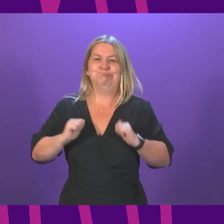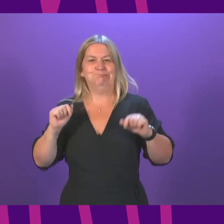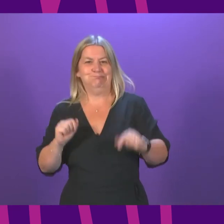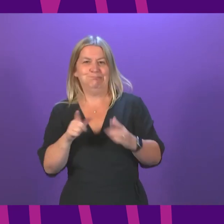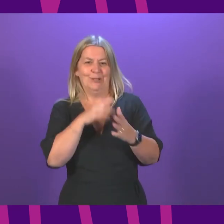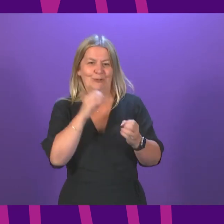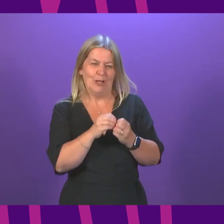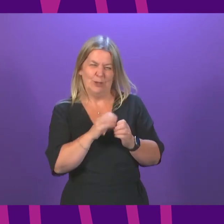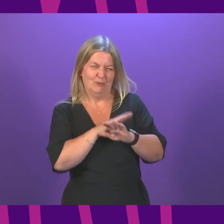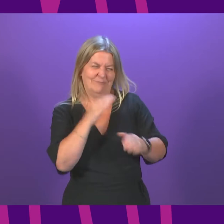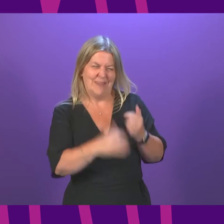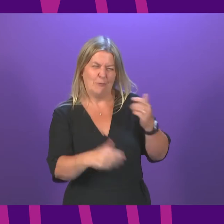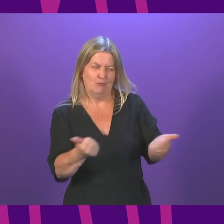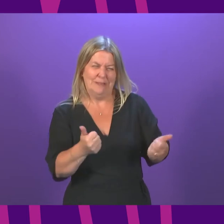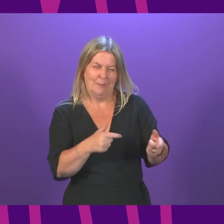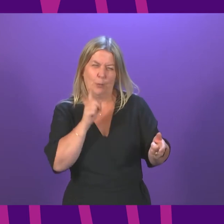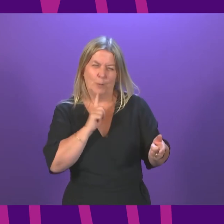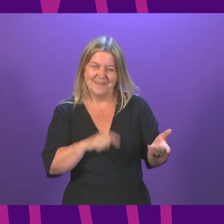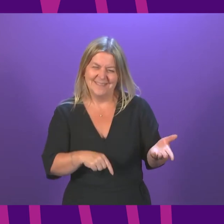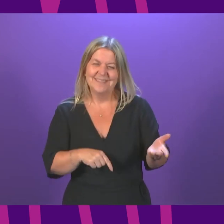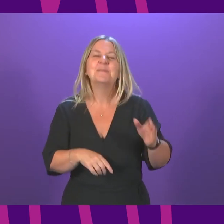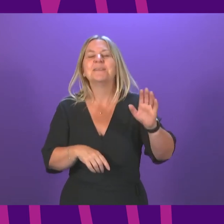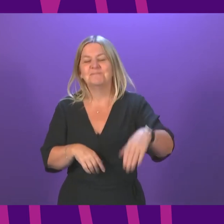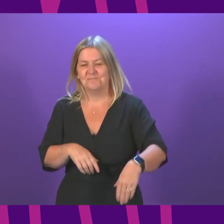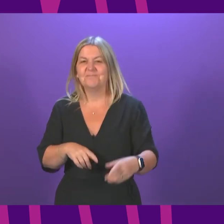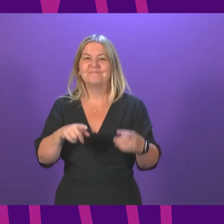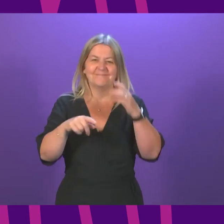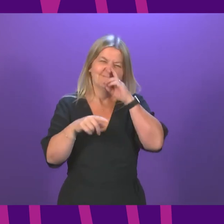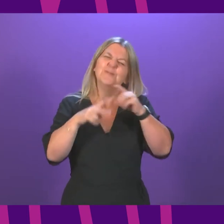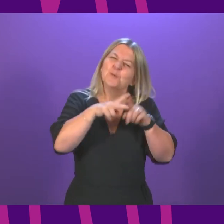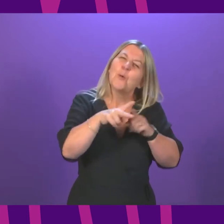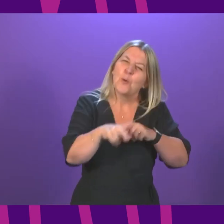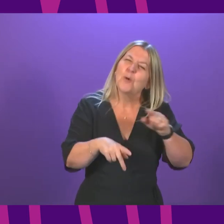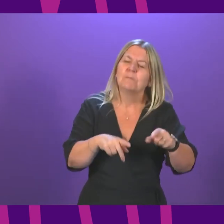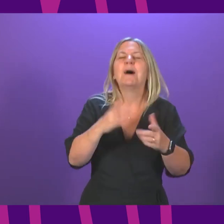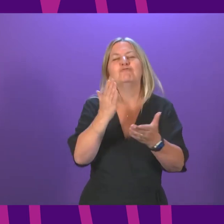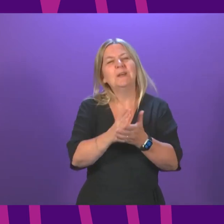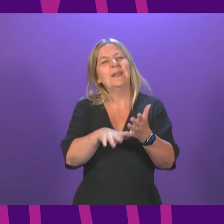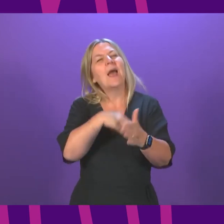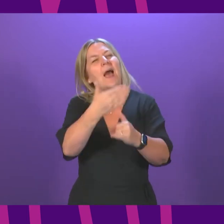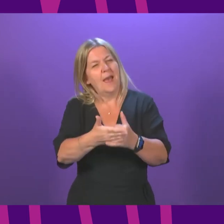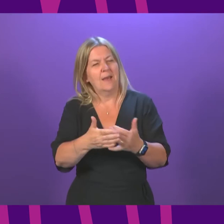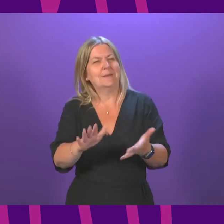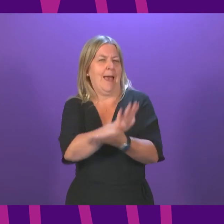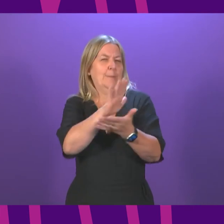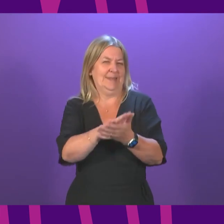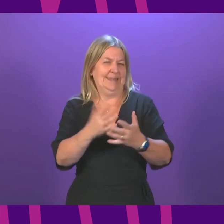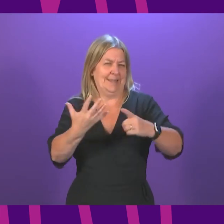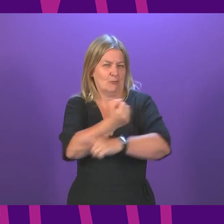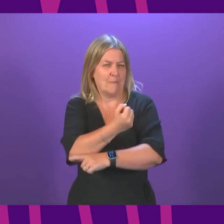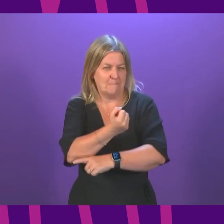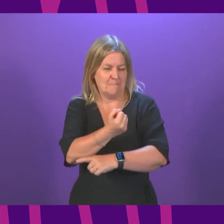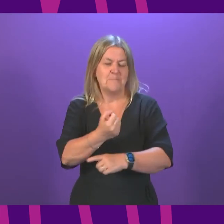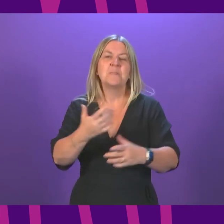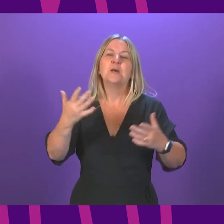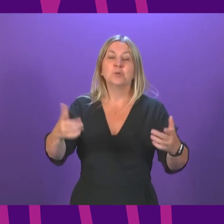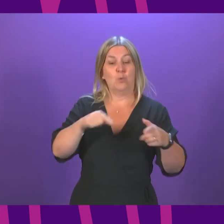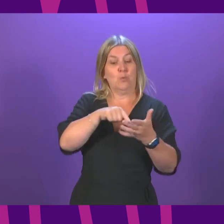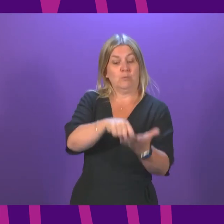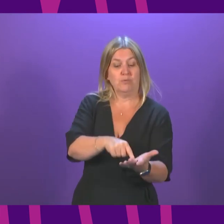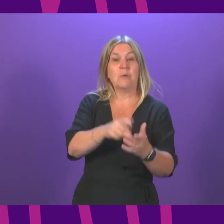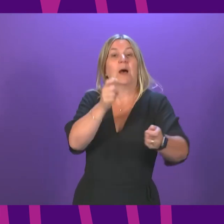unreasonableness, but we have reached a happy outcome at the conclusion of the process.